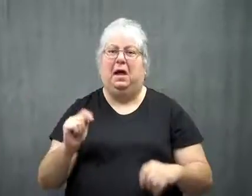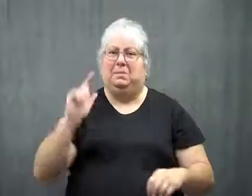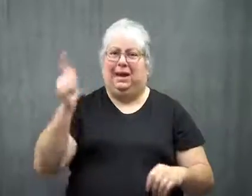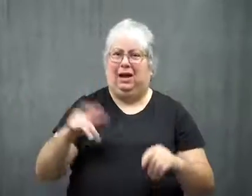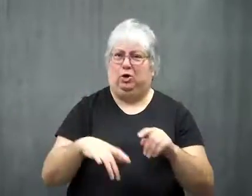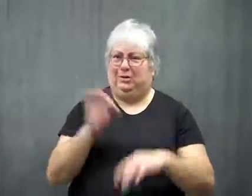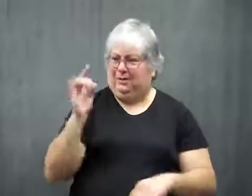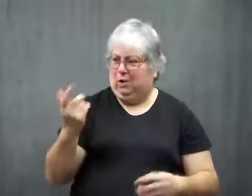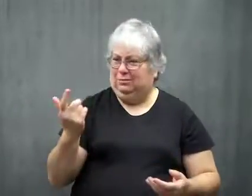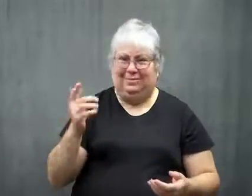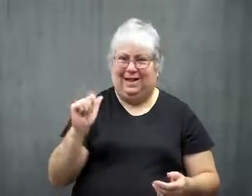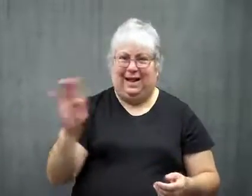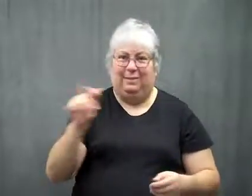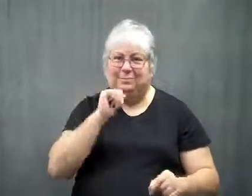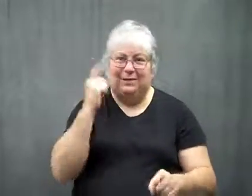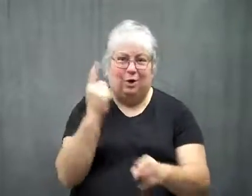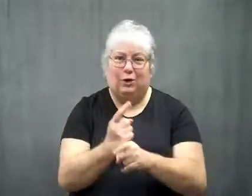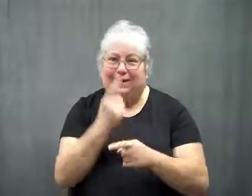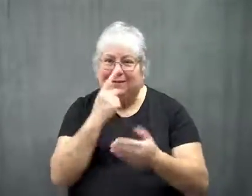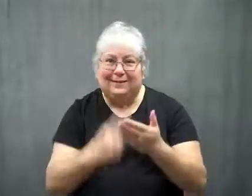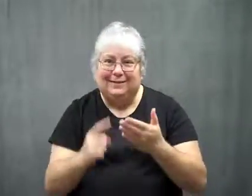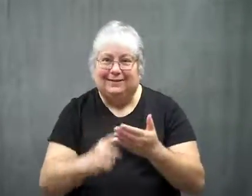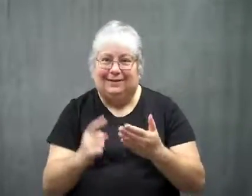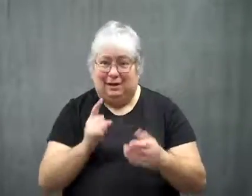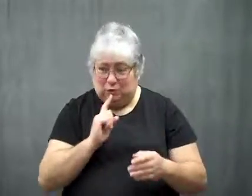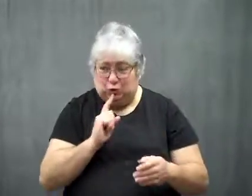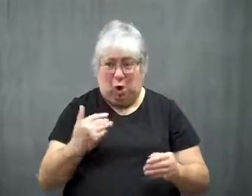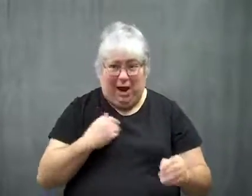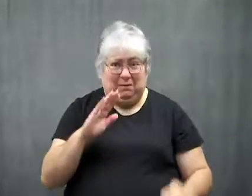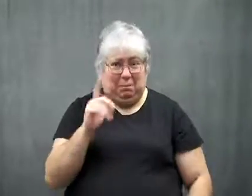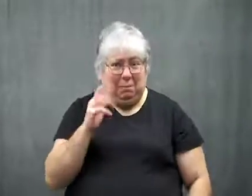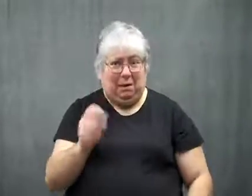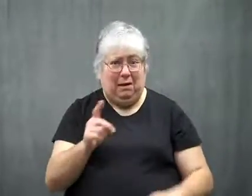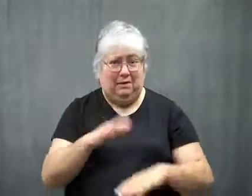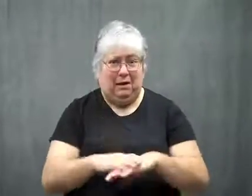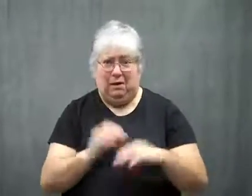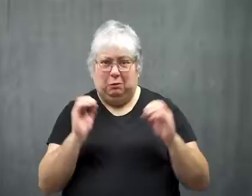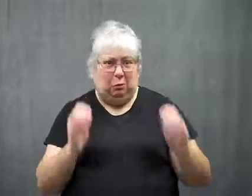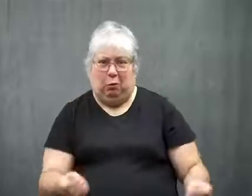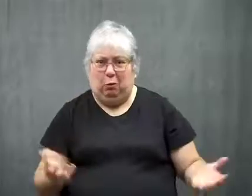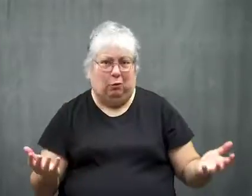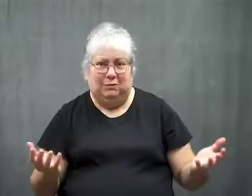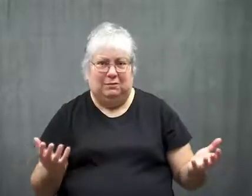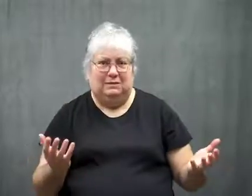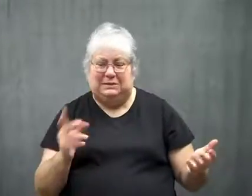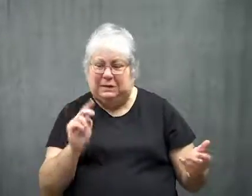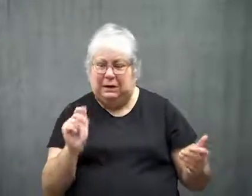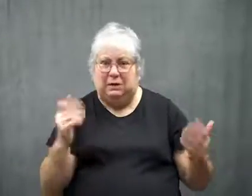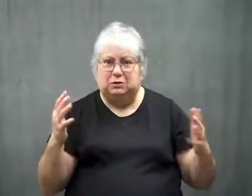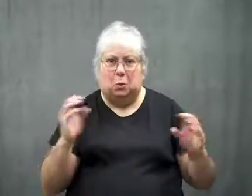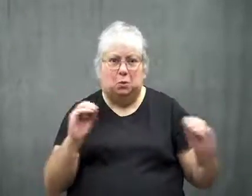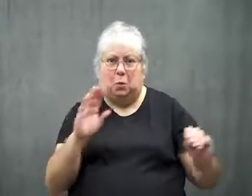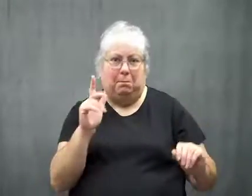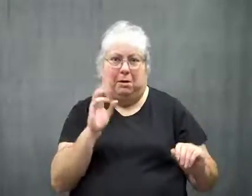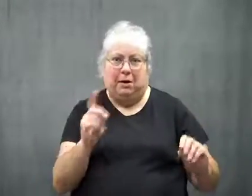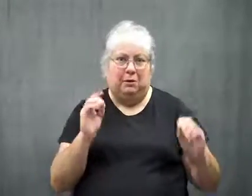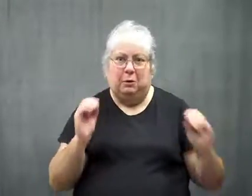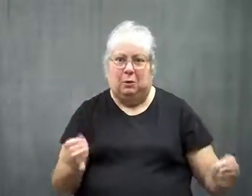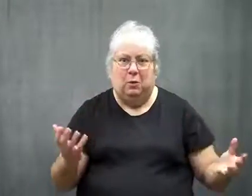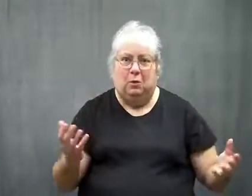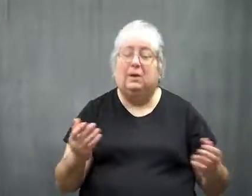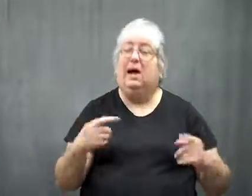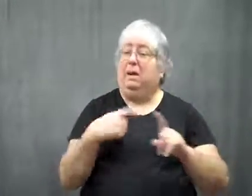The lab's procedures were questioned later, and no blood was found along with the DNA.